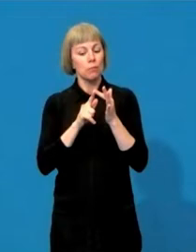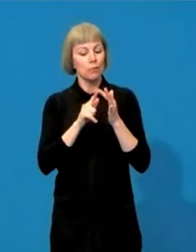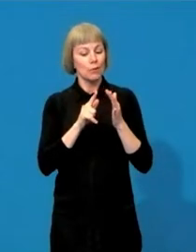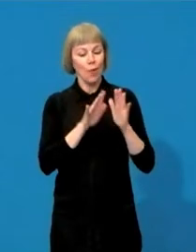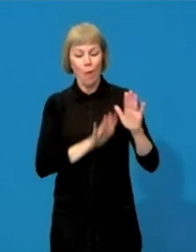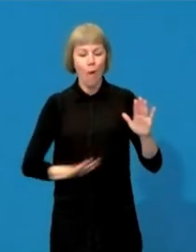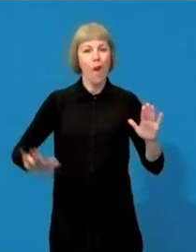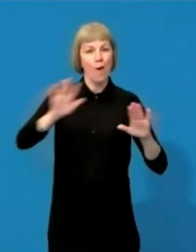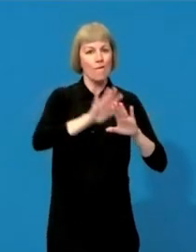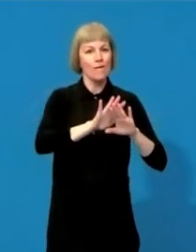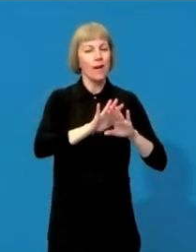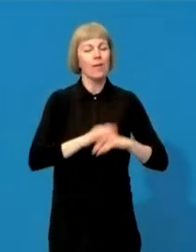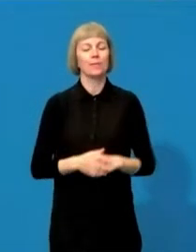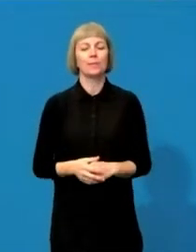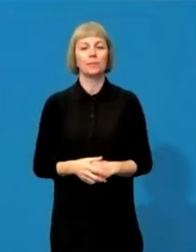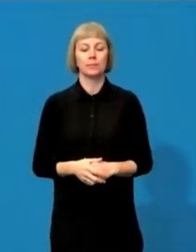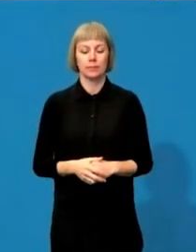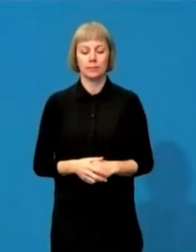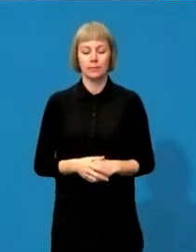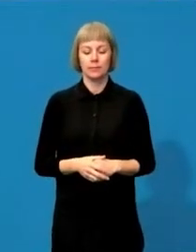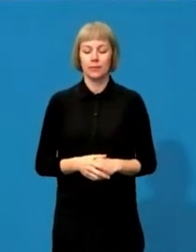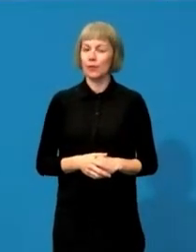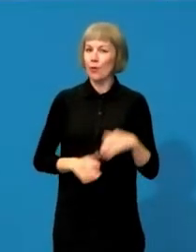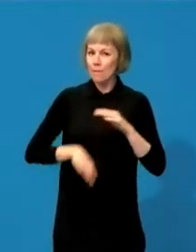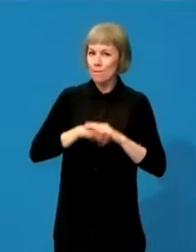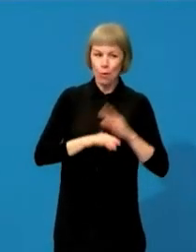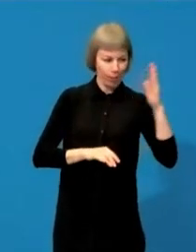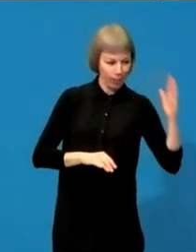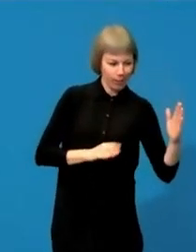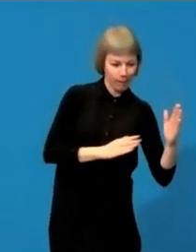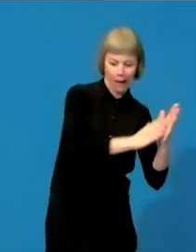So from one end to the other?